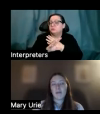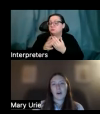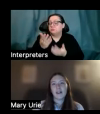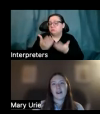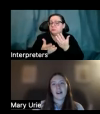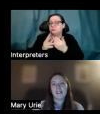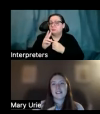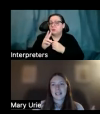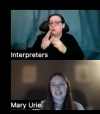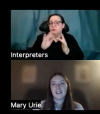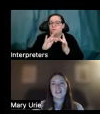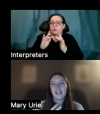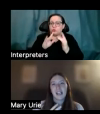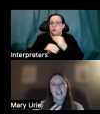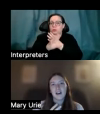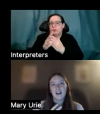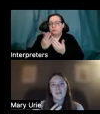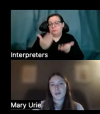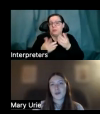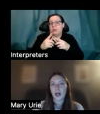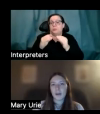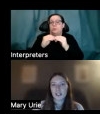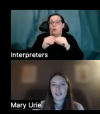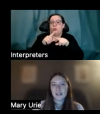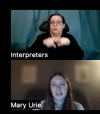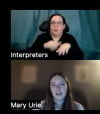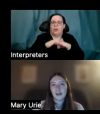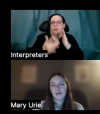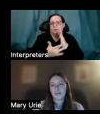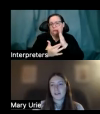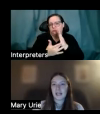more on technology and on virtual options for your